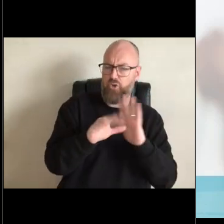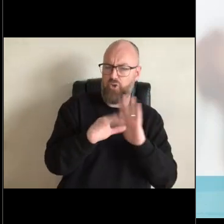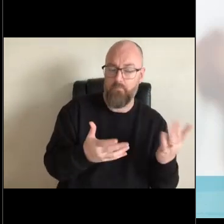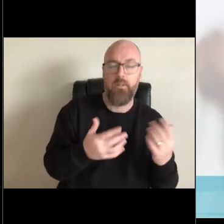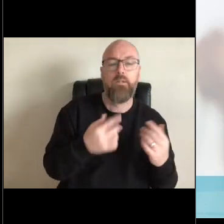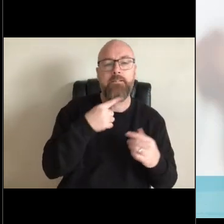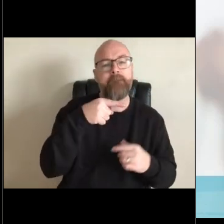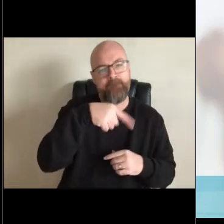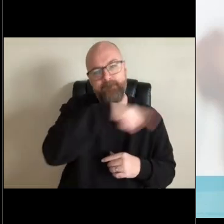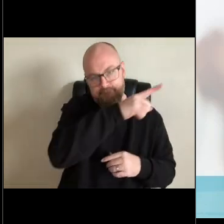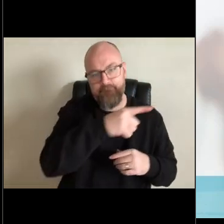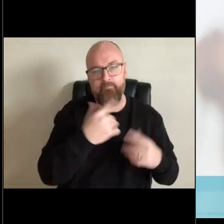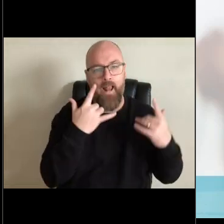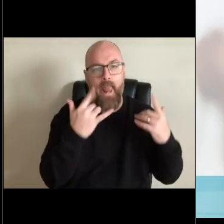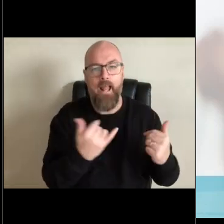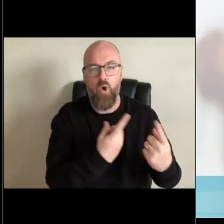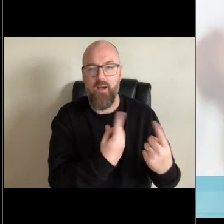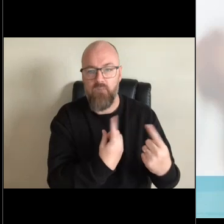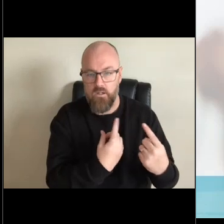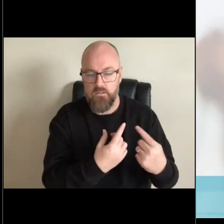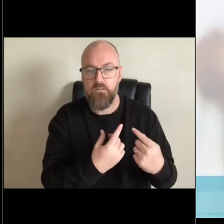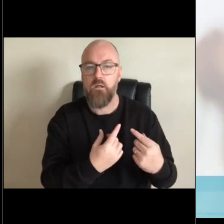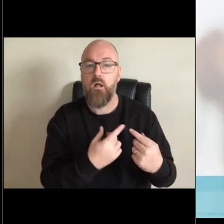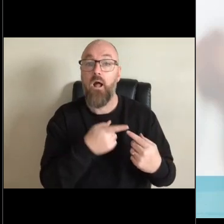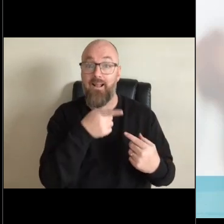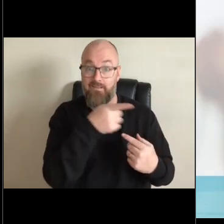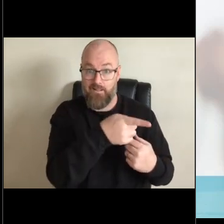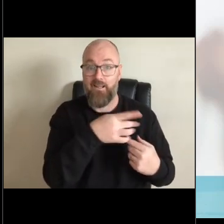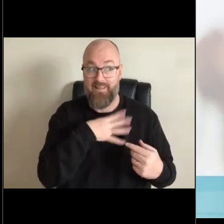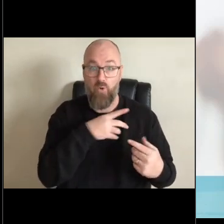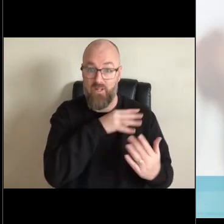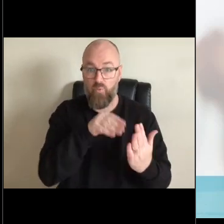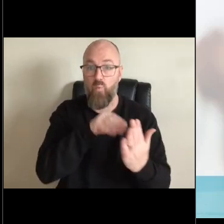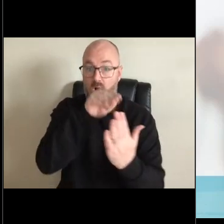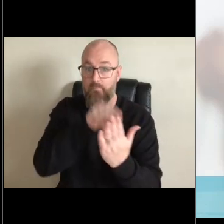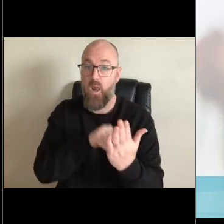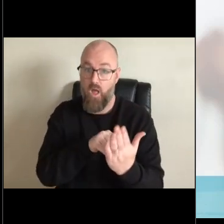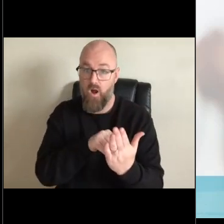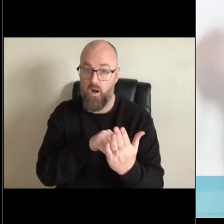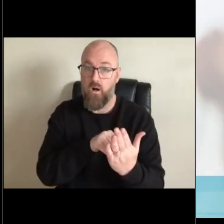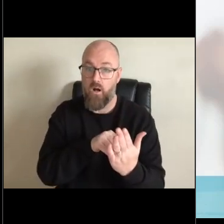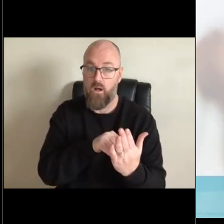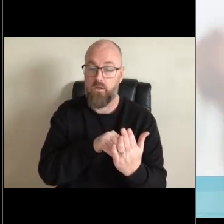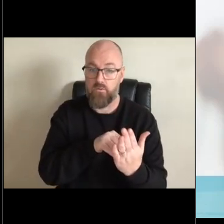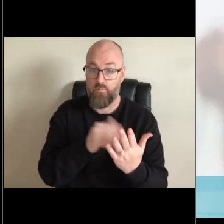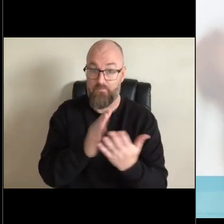may actually then need to bring an application to enforce the current orders that are in place